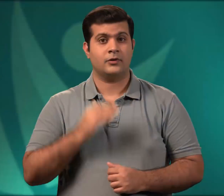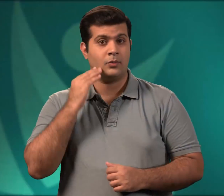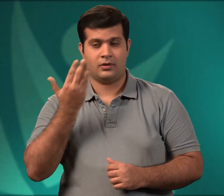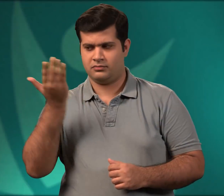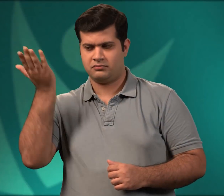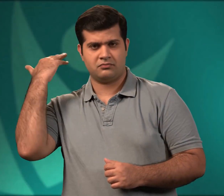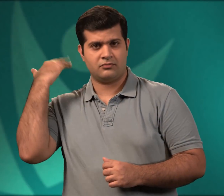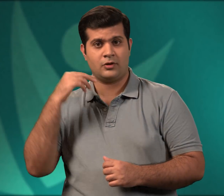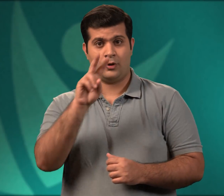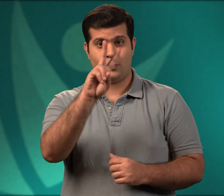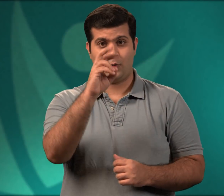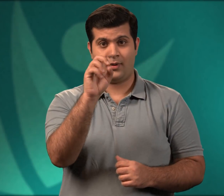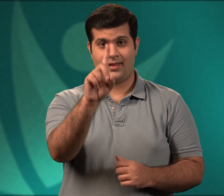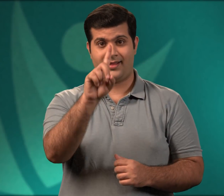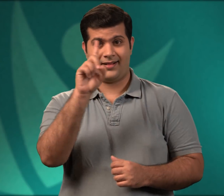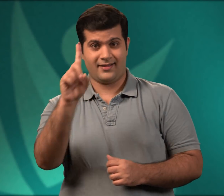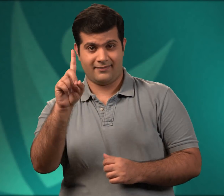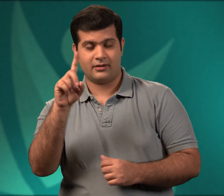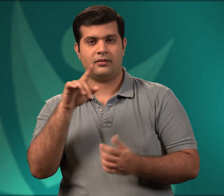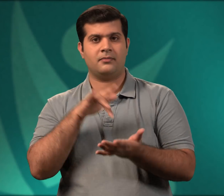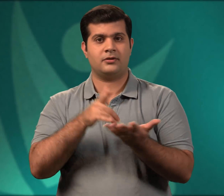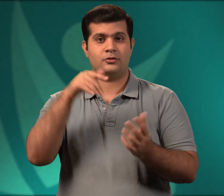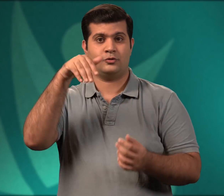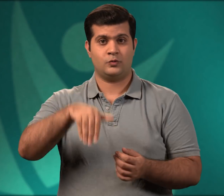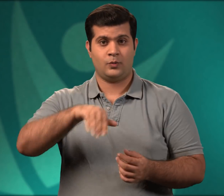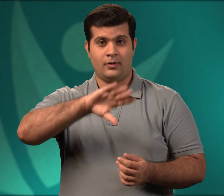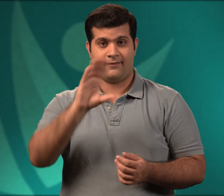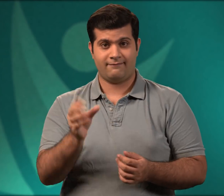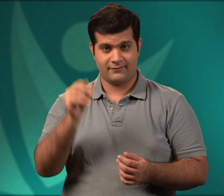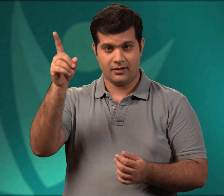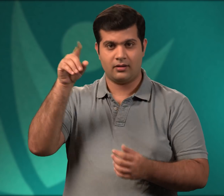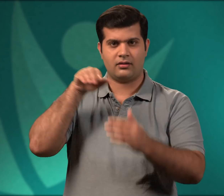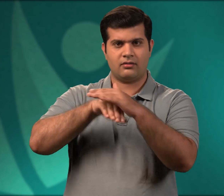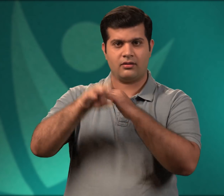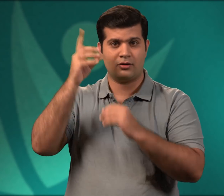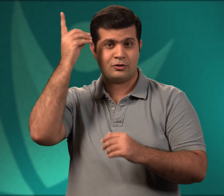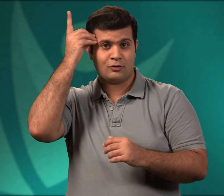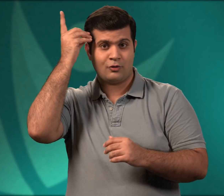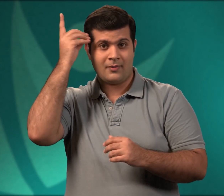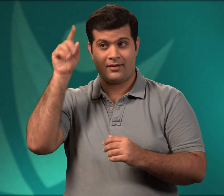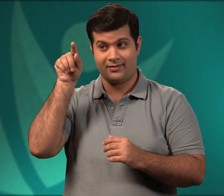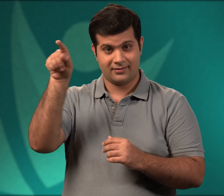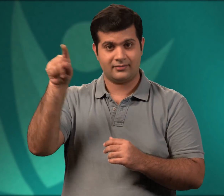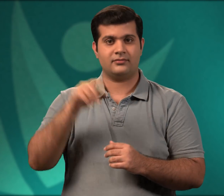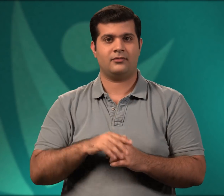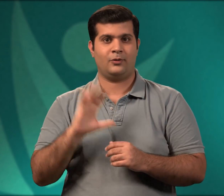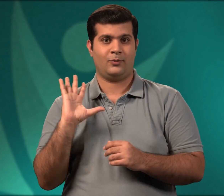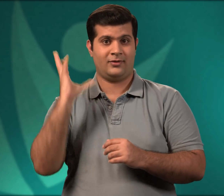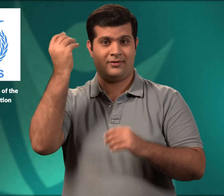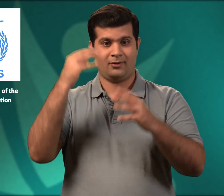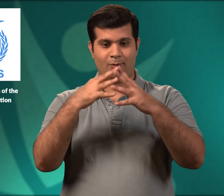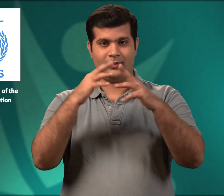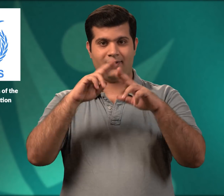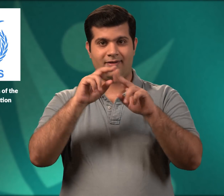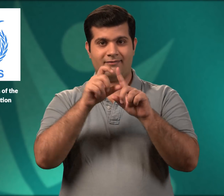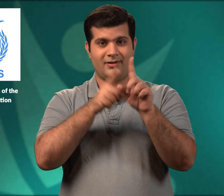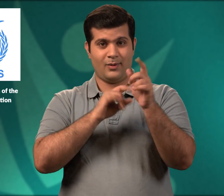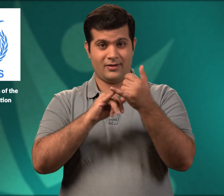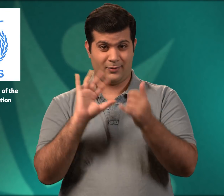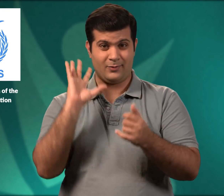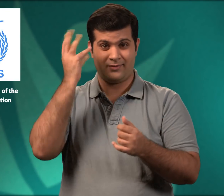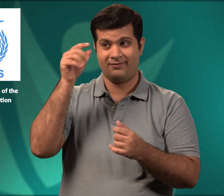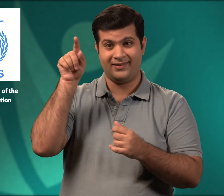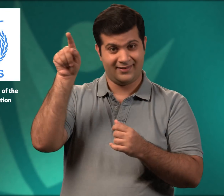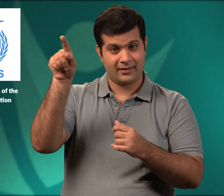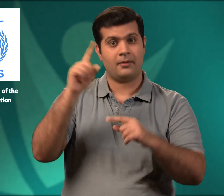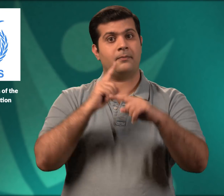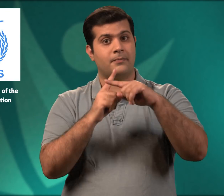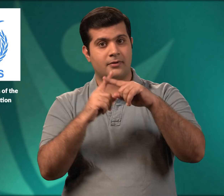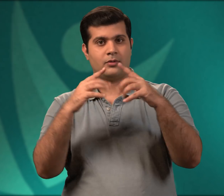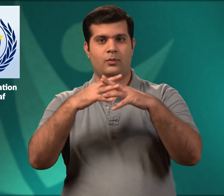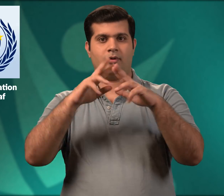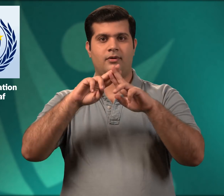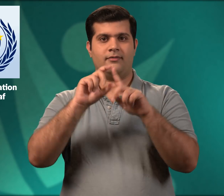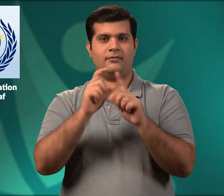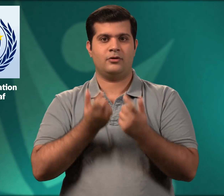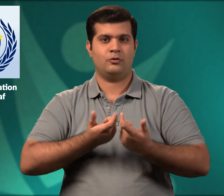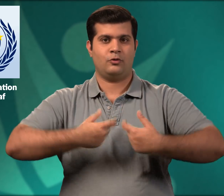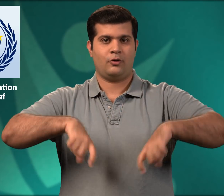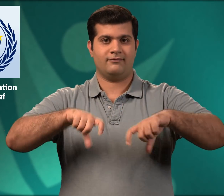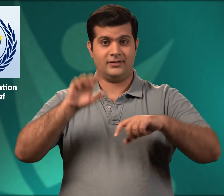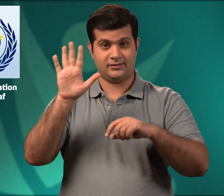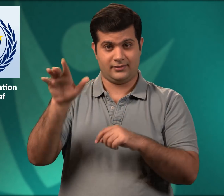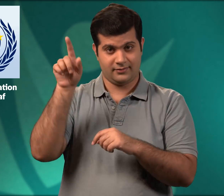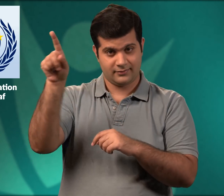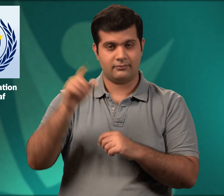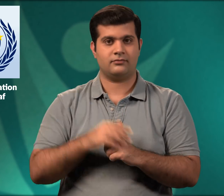In 2011 in Durban, South Africa the WFDYS and WFD conference was held.